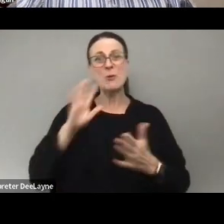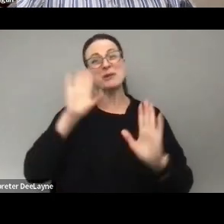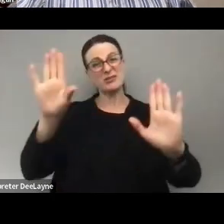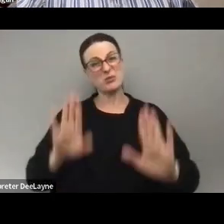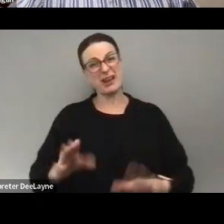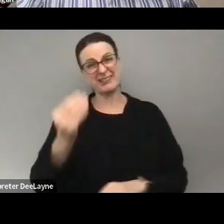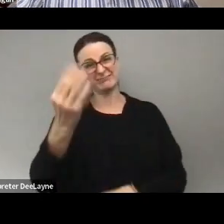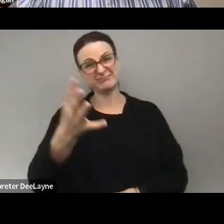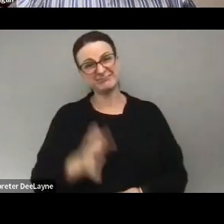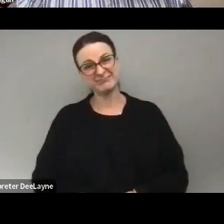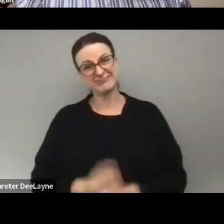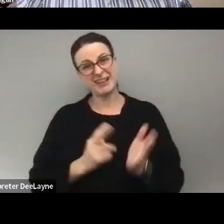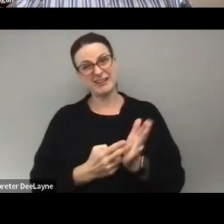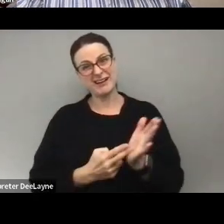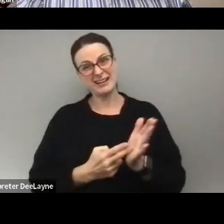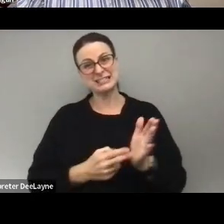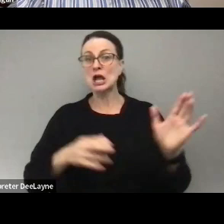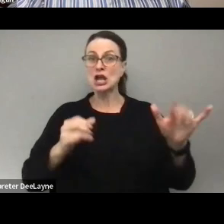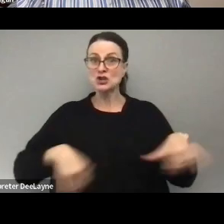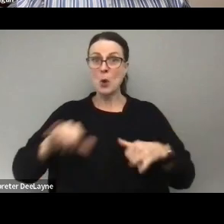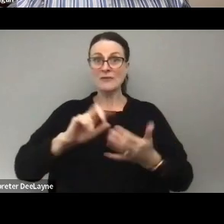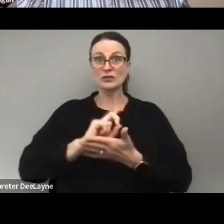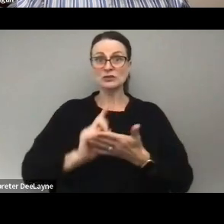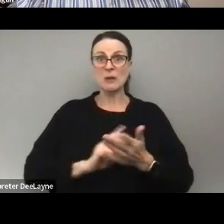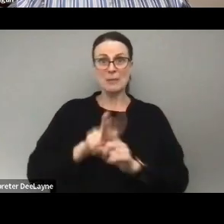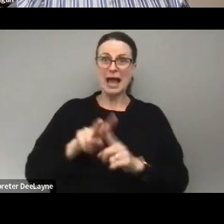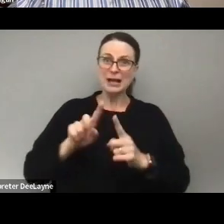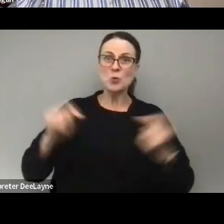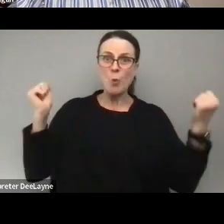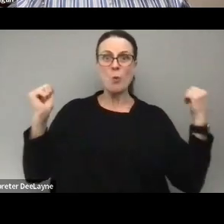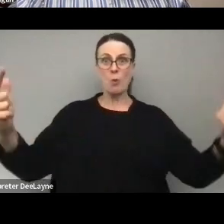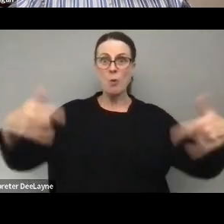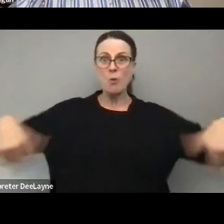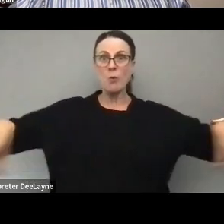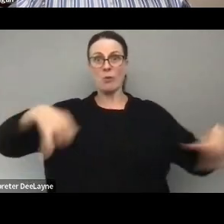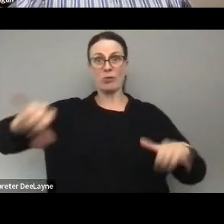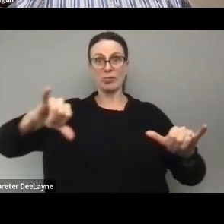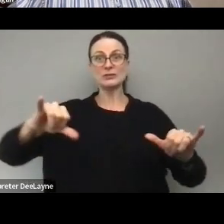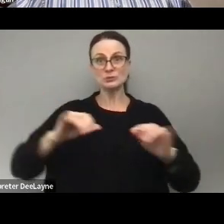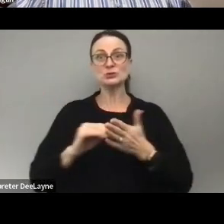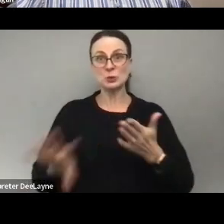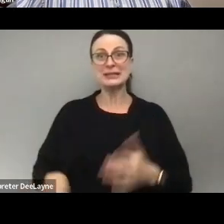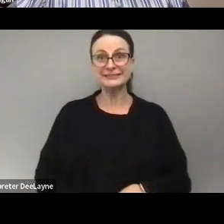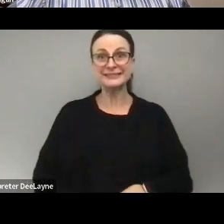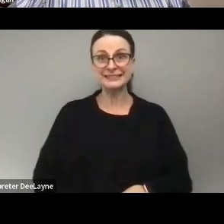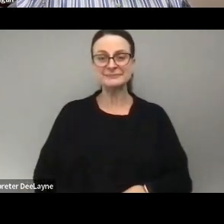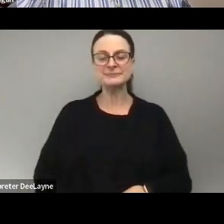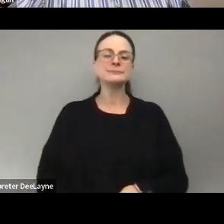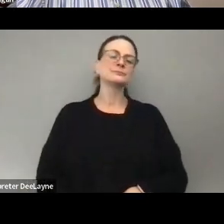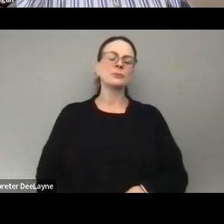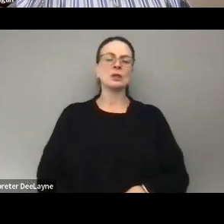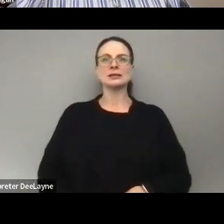of how universal design could be used for all students. So, in about two weeks,